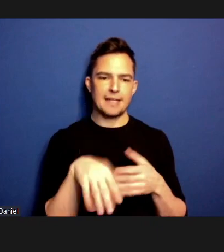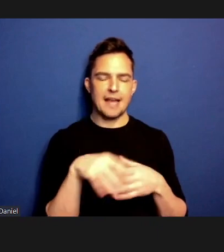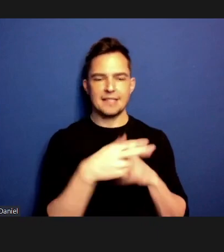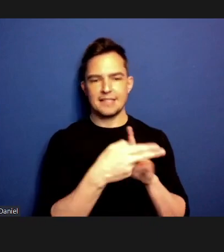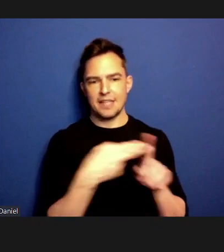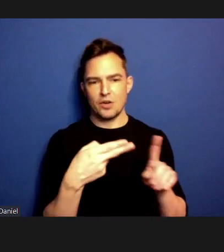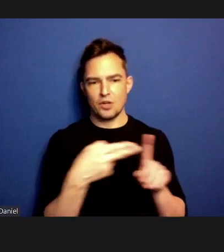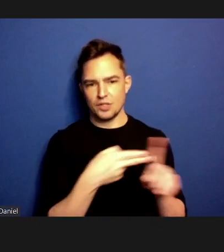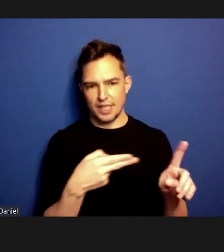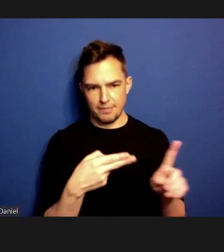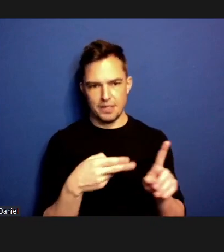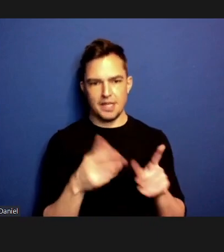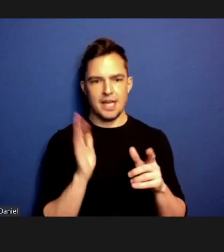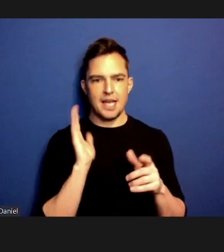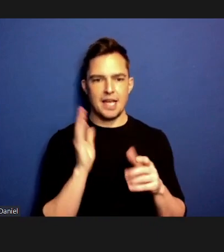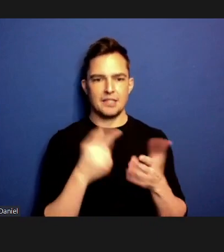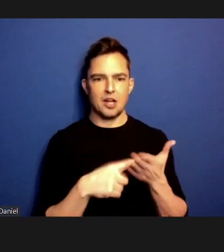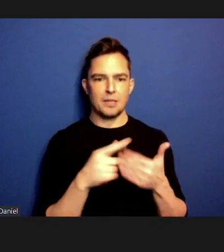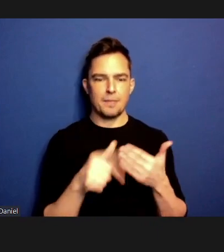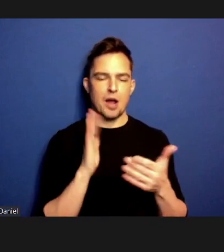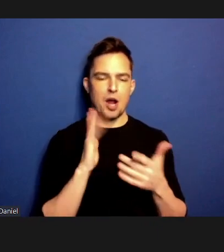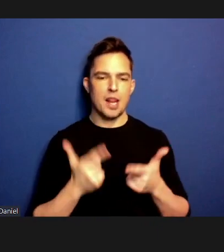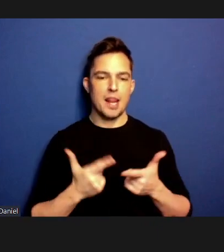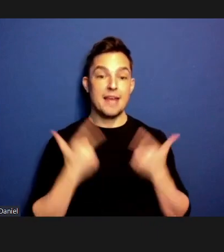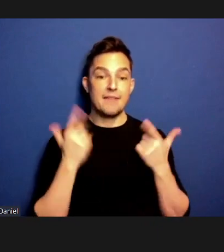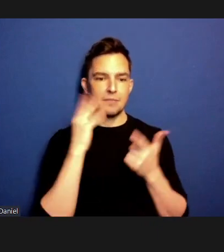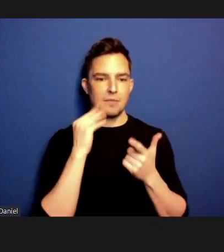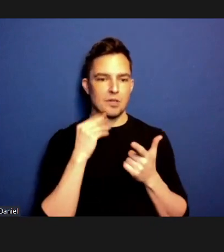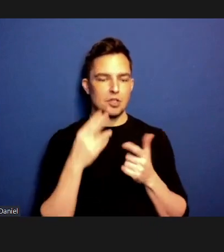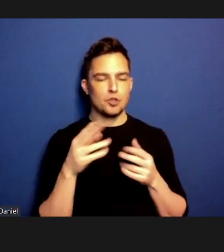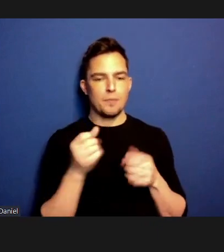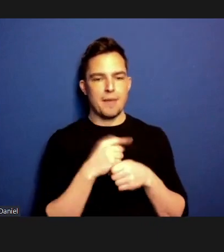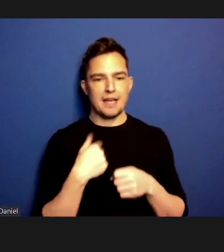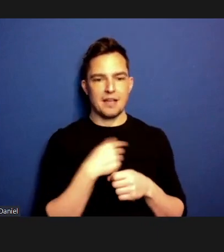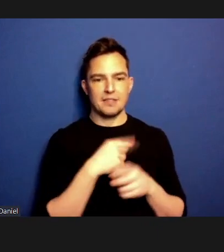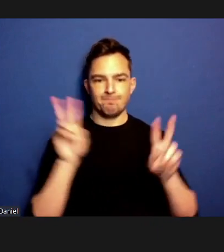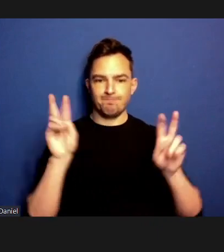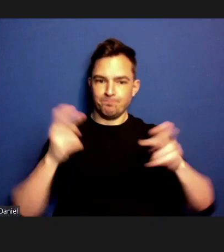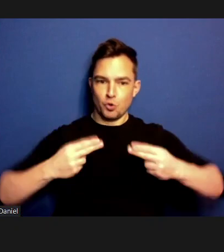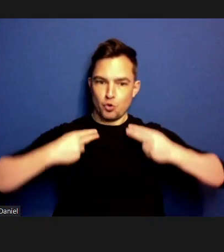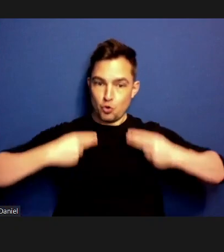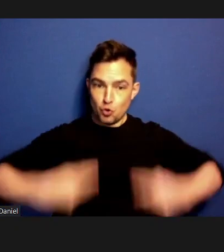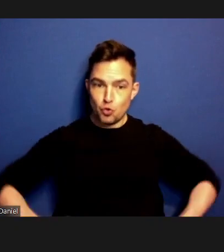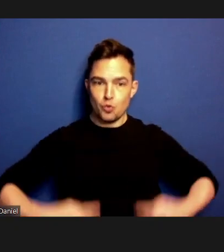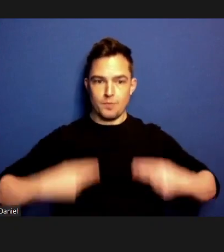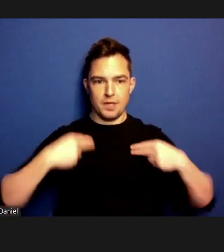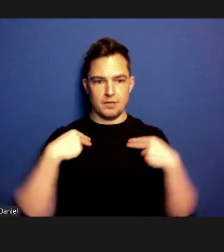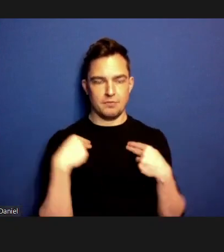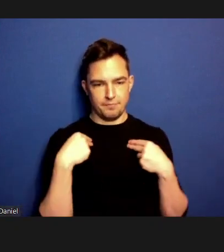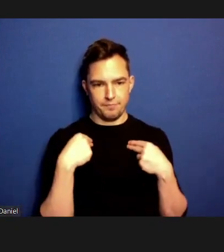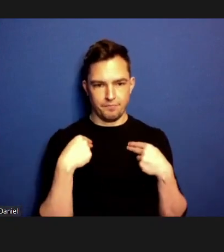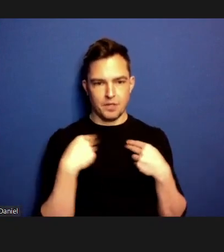about our lived experience as black people to humanize us. To talk about our realities